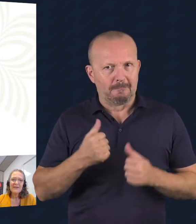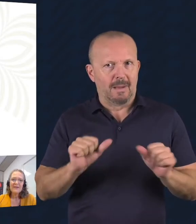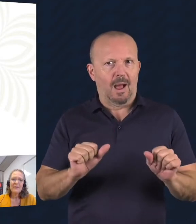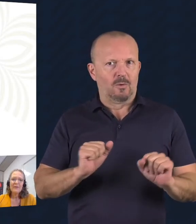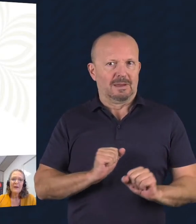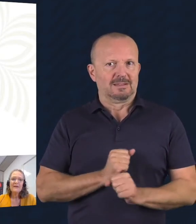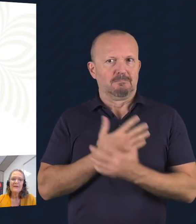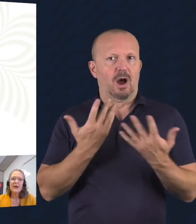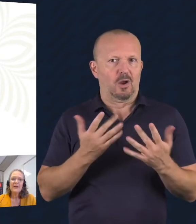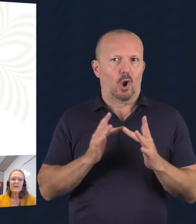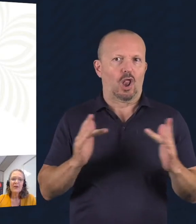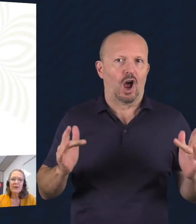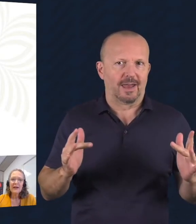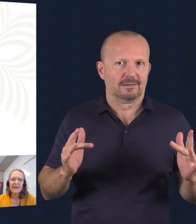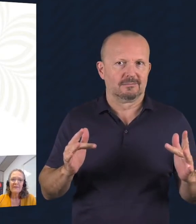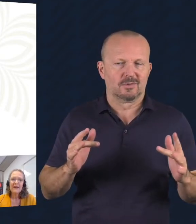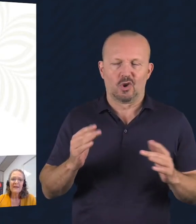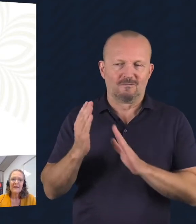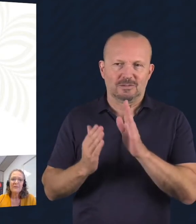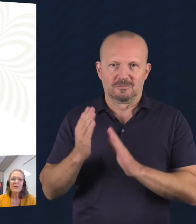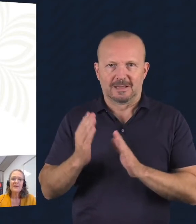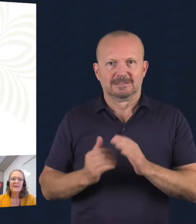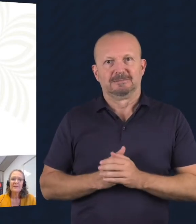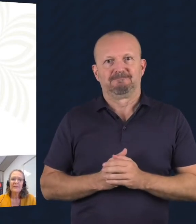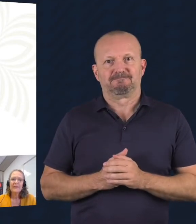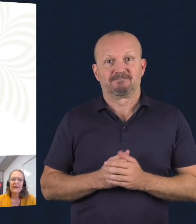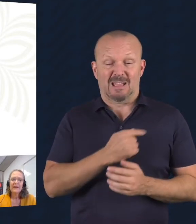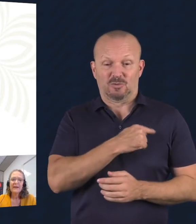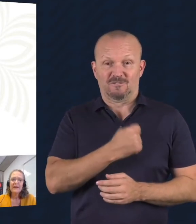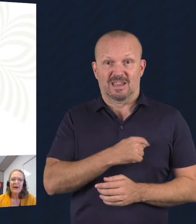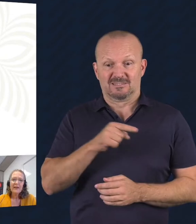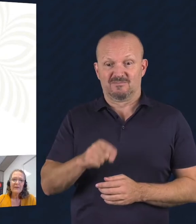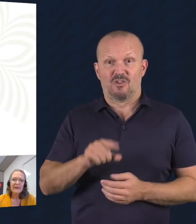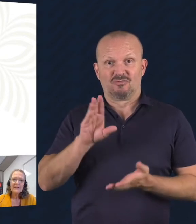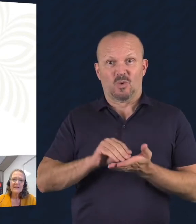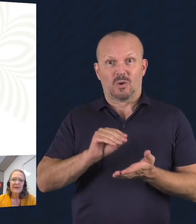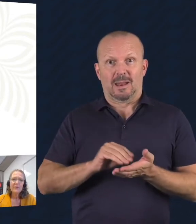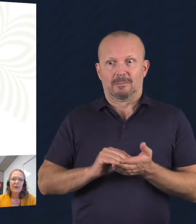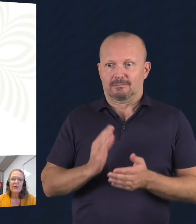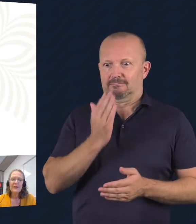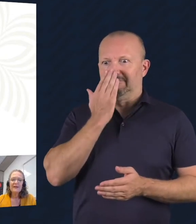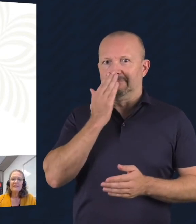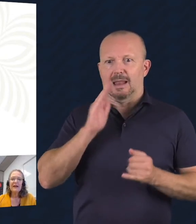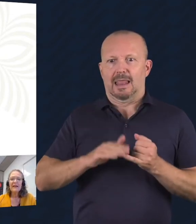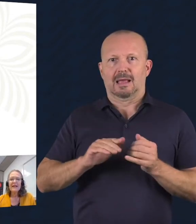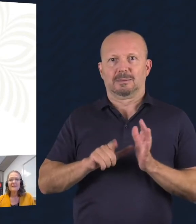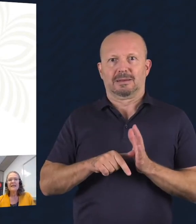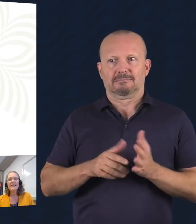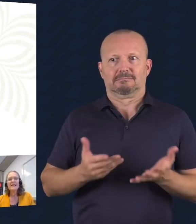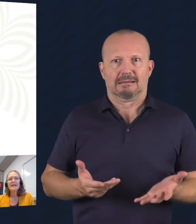that we've been inspired online rather than in person. I confess I'm recording this rather last minute,